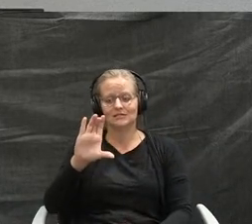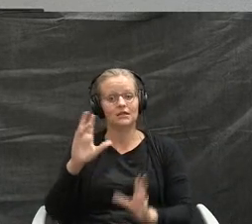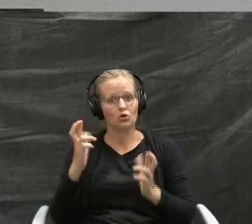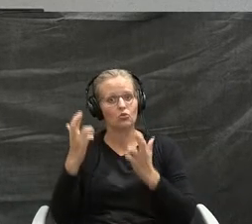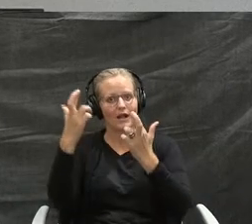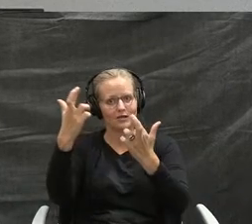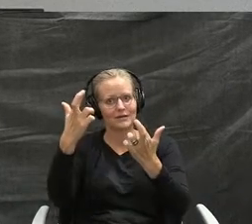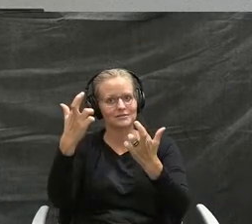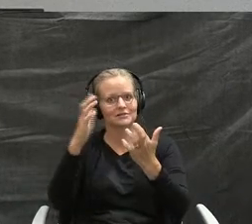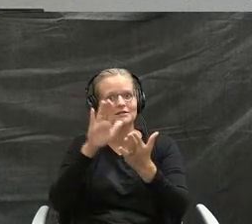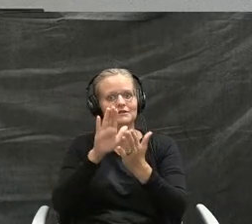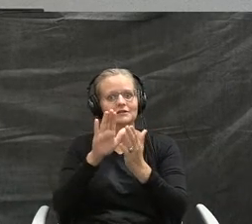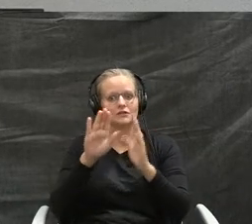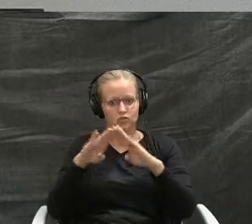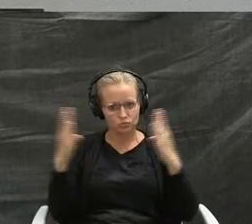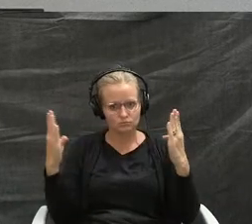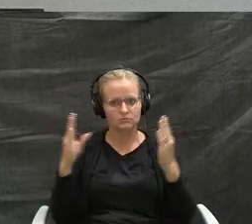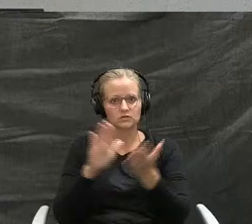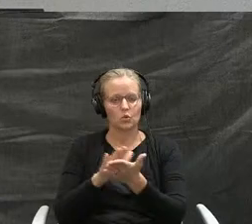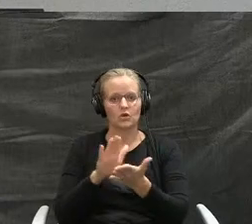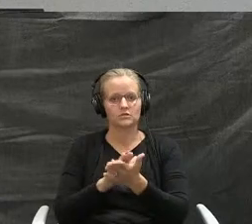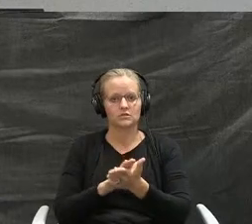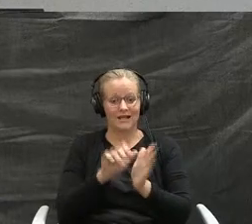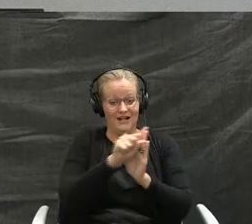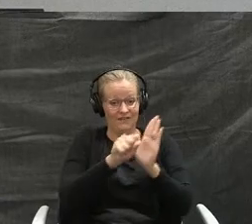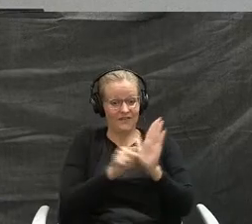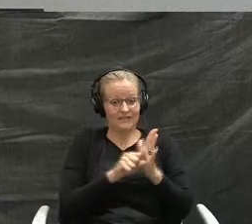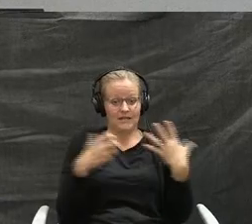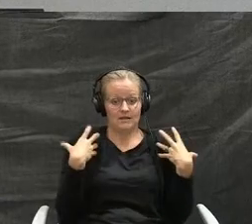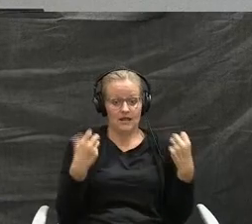Department is recommending steps an limits for reopening schools.